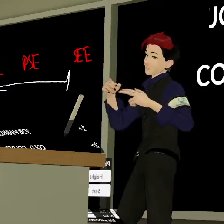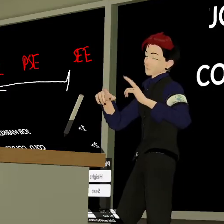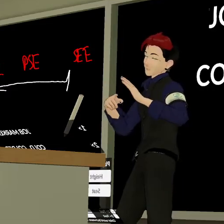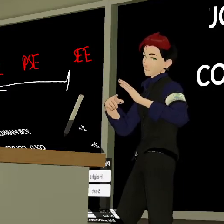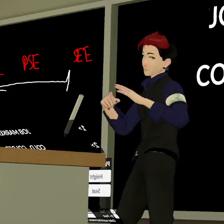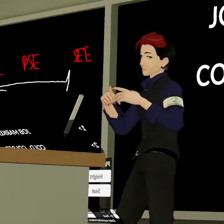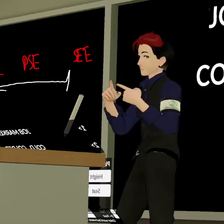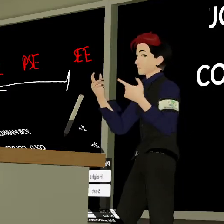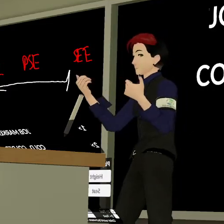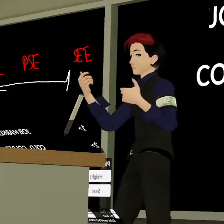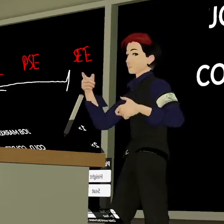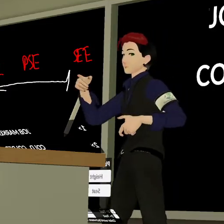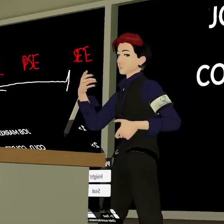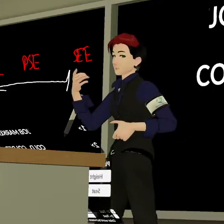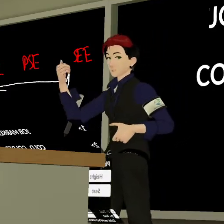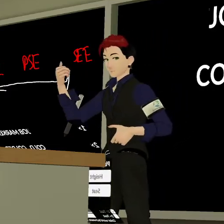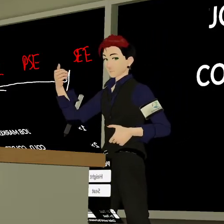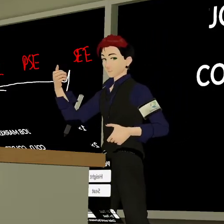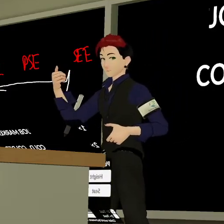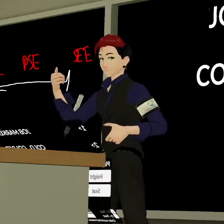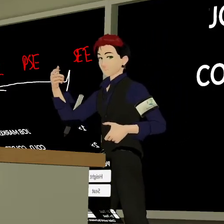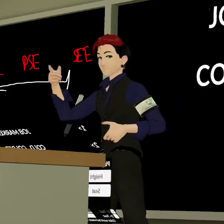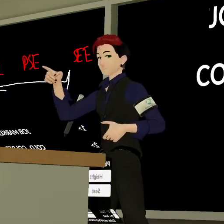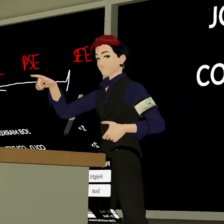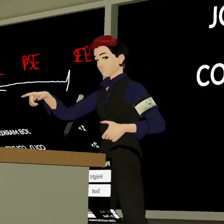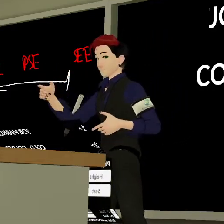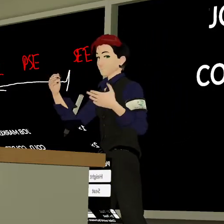that's a negative thing but it's trying to say this one's better